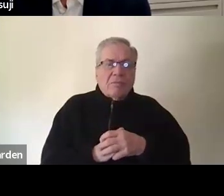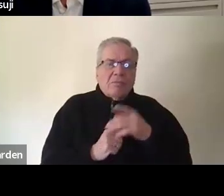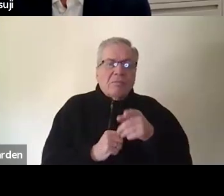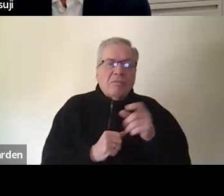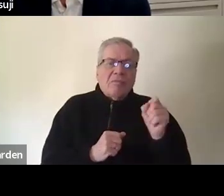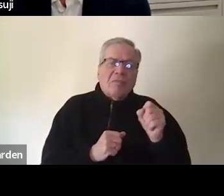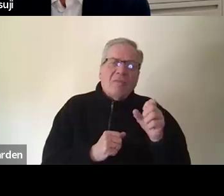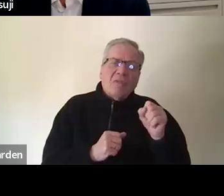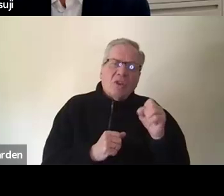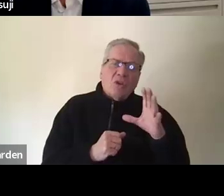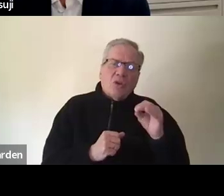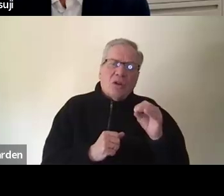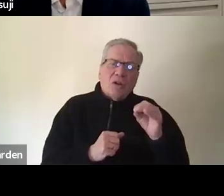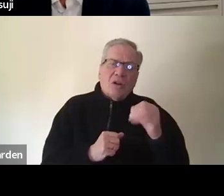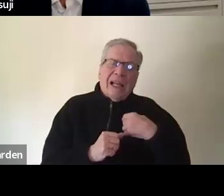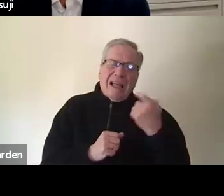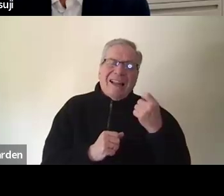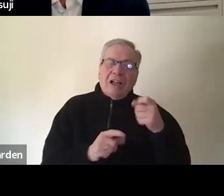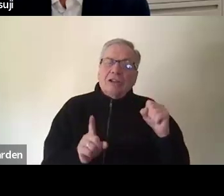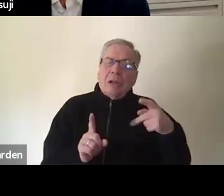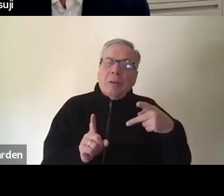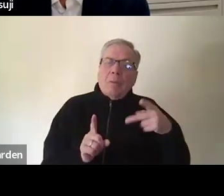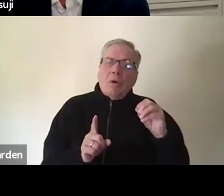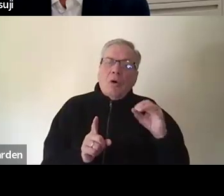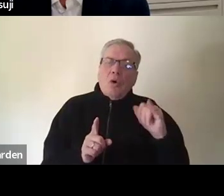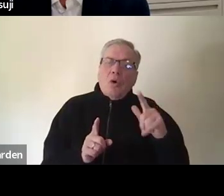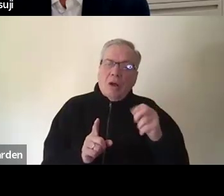So I am a bit spoiled because I can require them to take the courses.